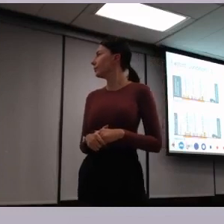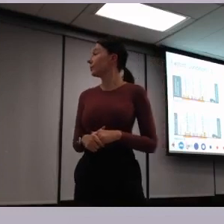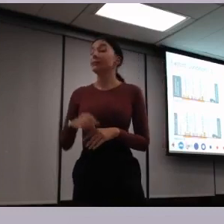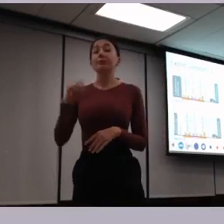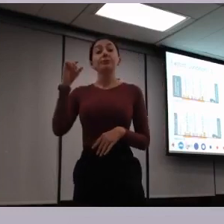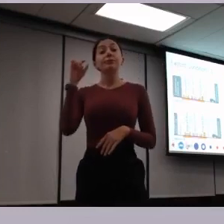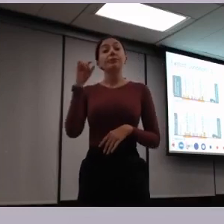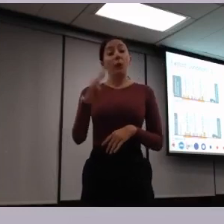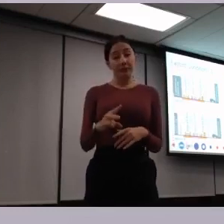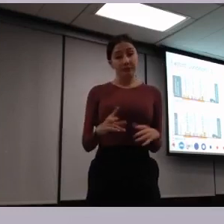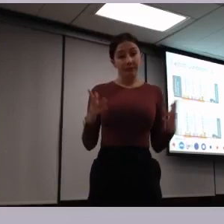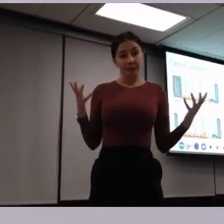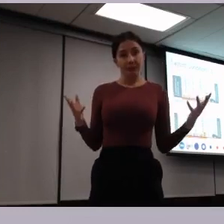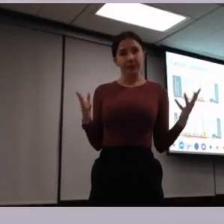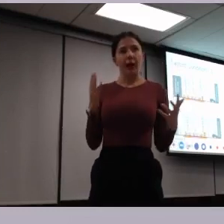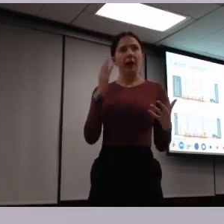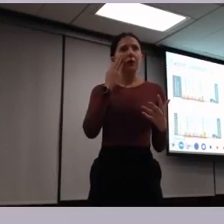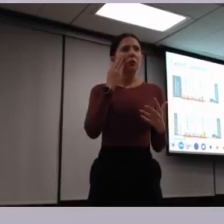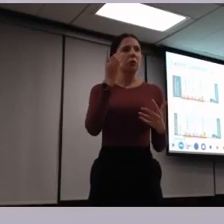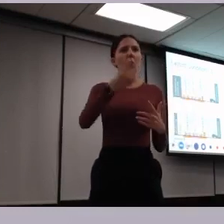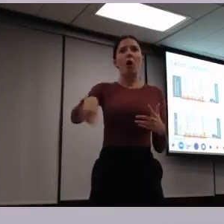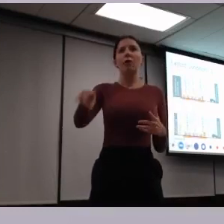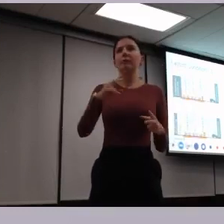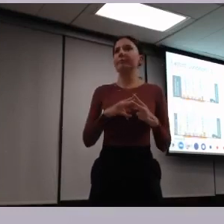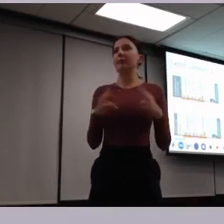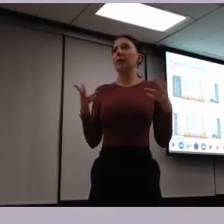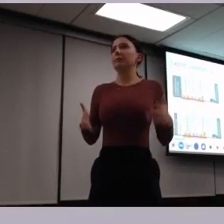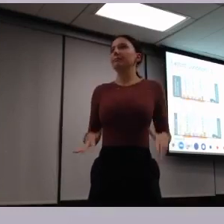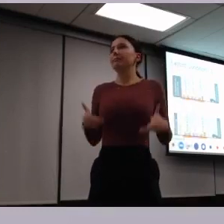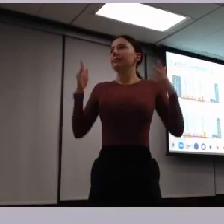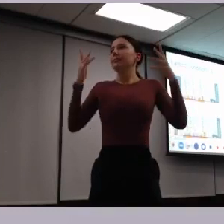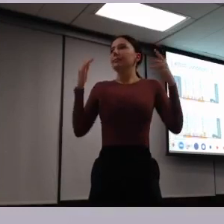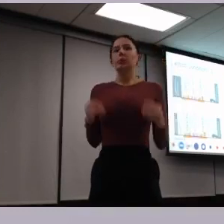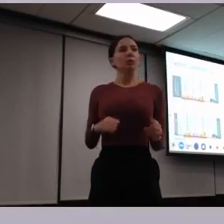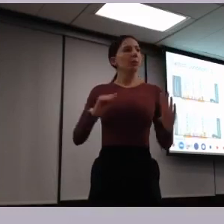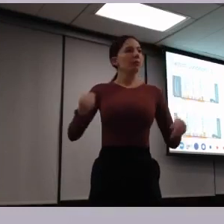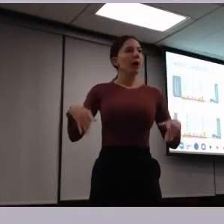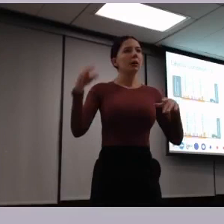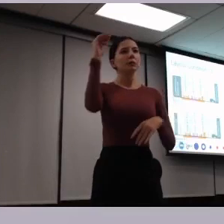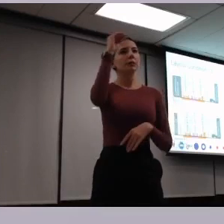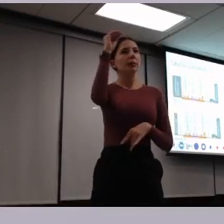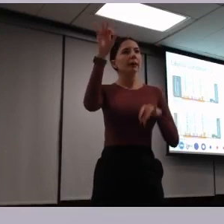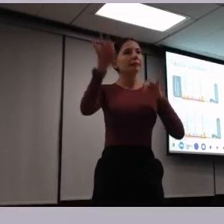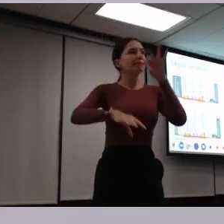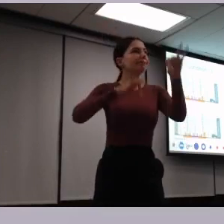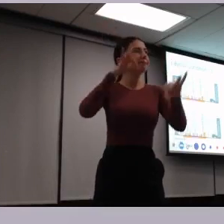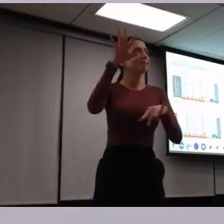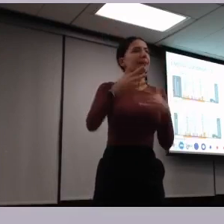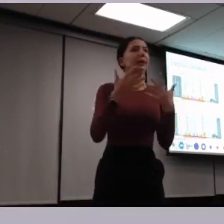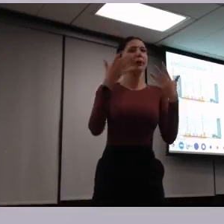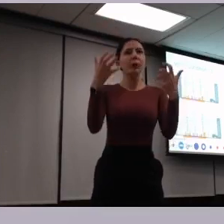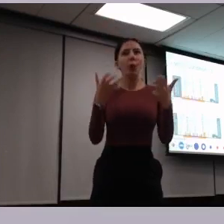So I know you guys all are very anxious to give your opinion and we very anxious to get back there and hear those opinions.